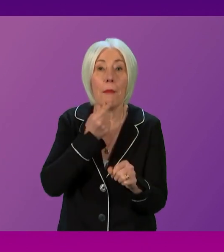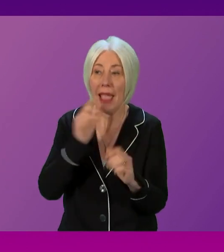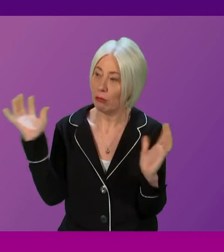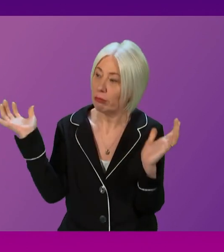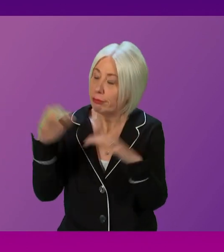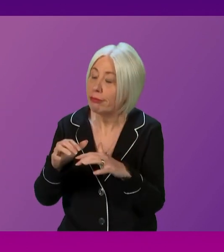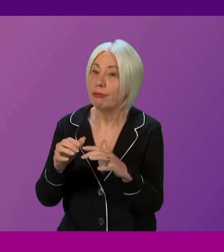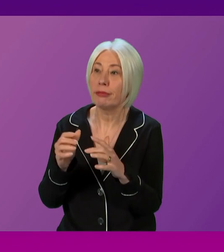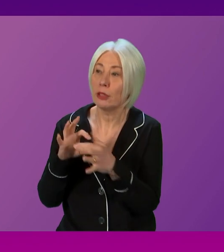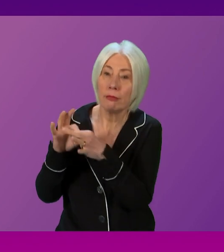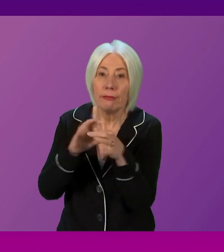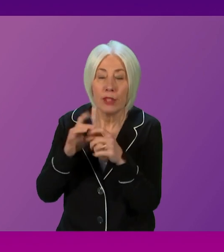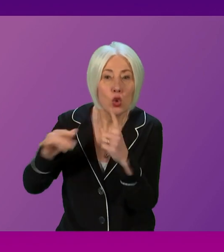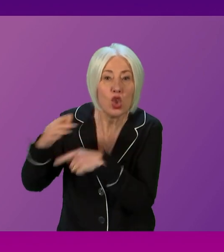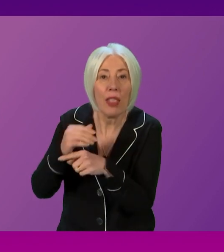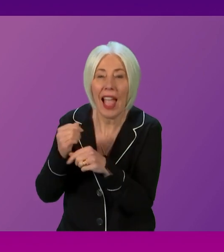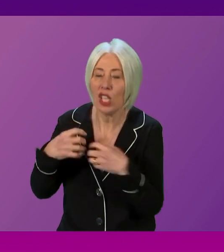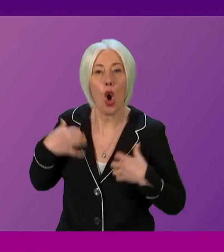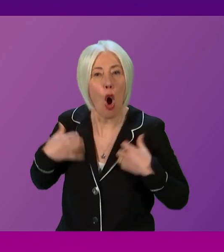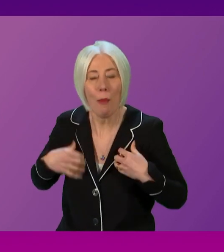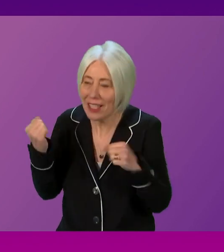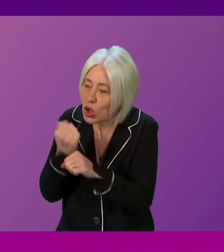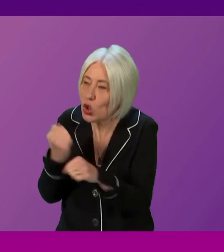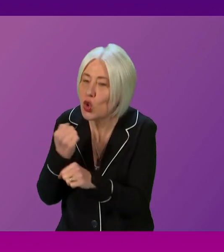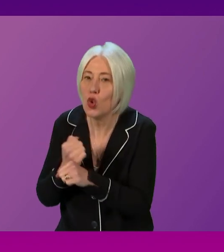pursue hobbies, and it is increasingly recognised that they make a tangible